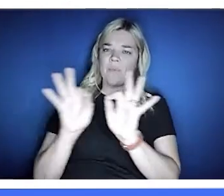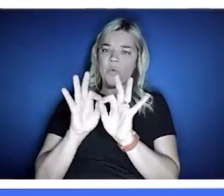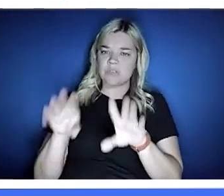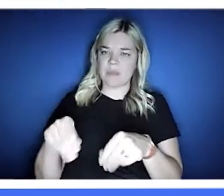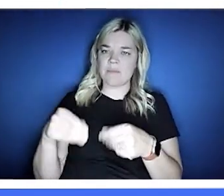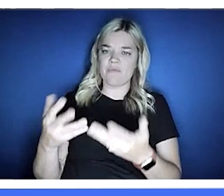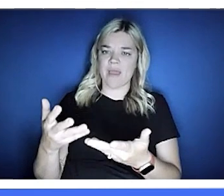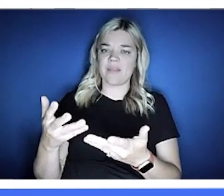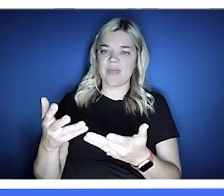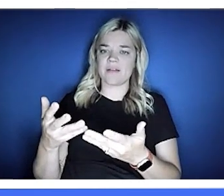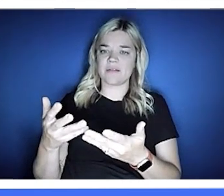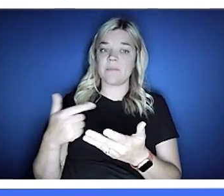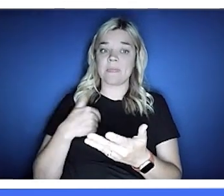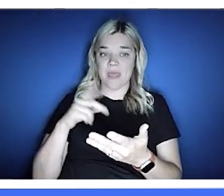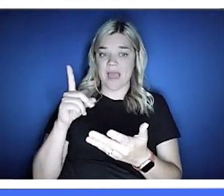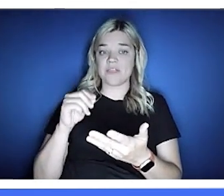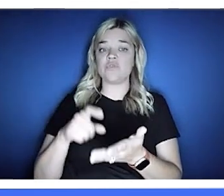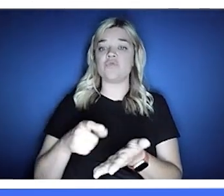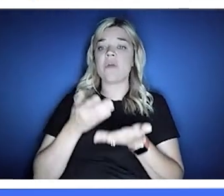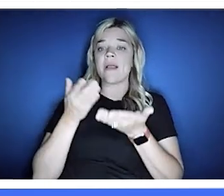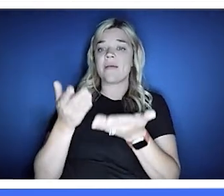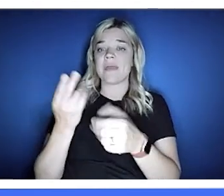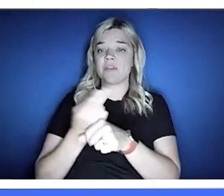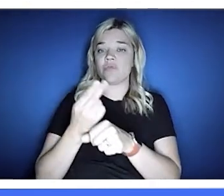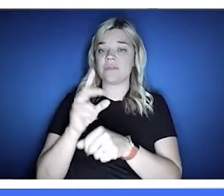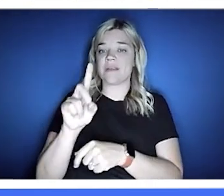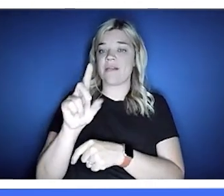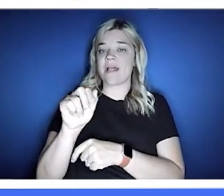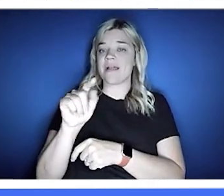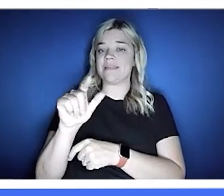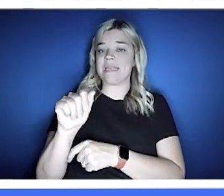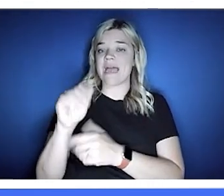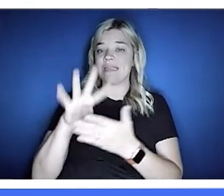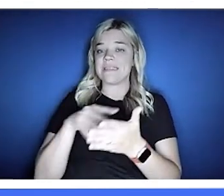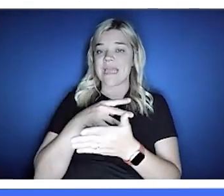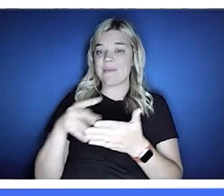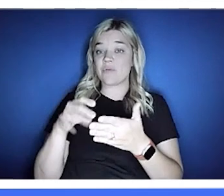I do recommend mostly using data tables if possible instead of trying to give a long